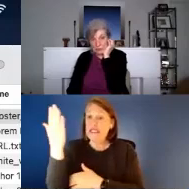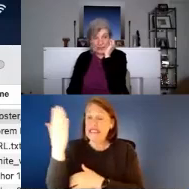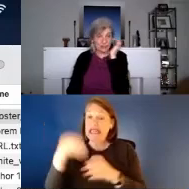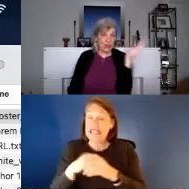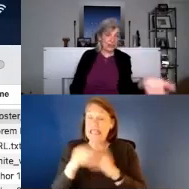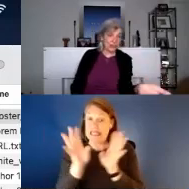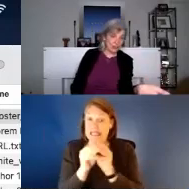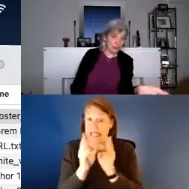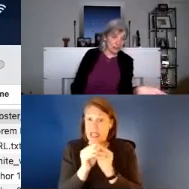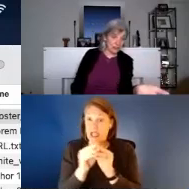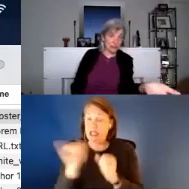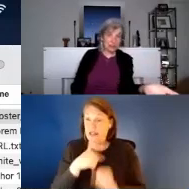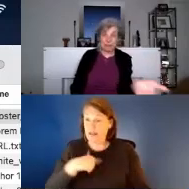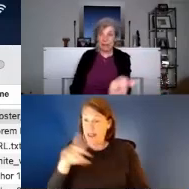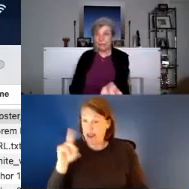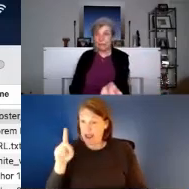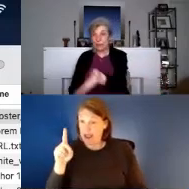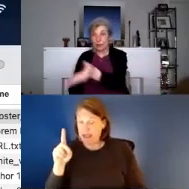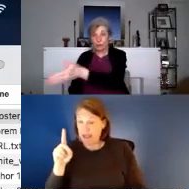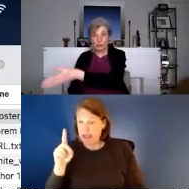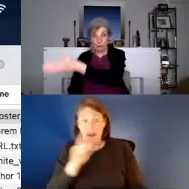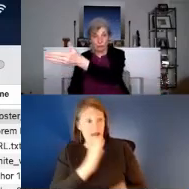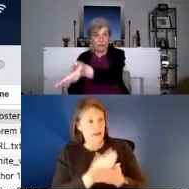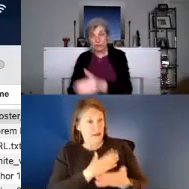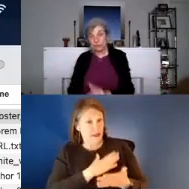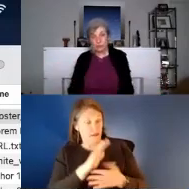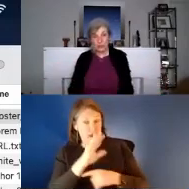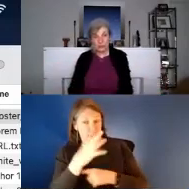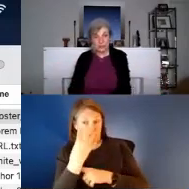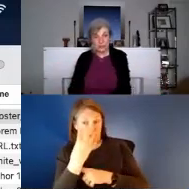as I did, I stopped my video when Rick is presenting.